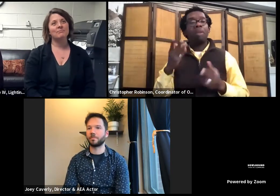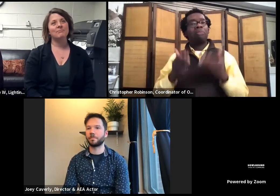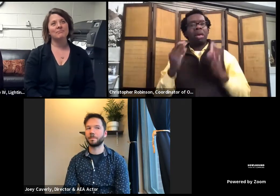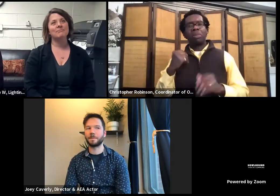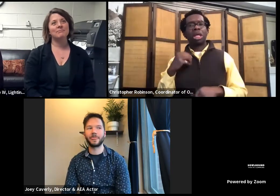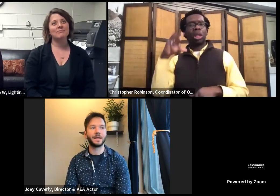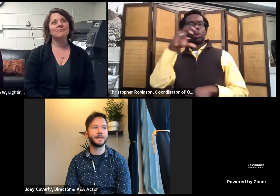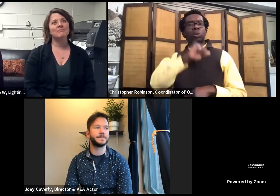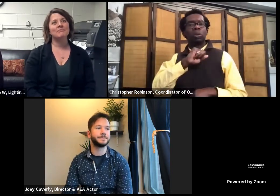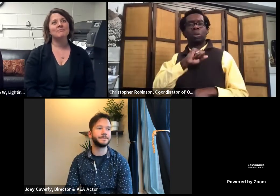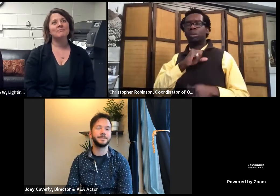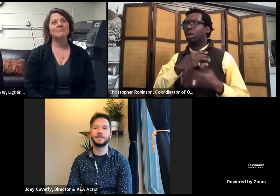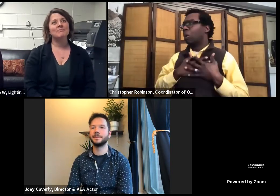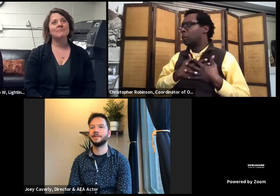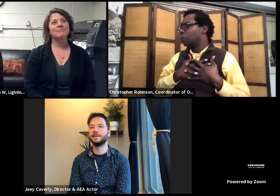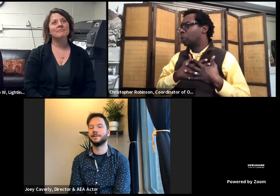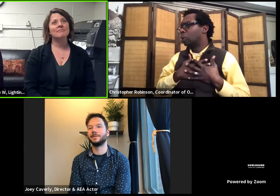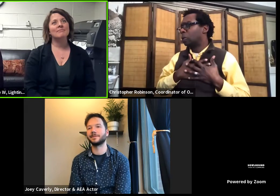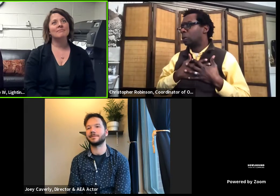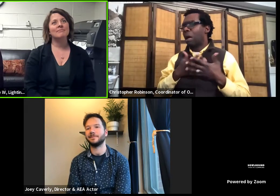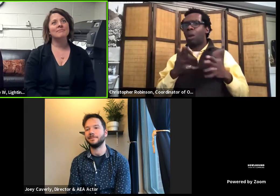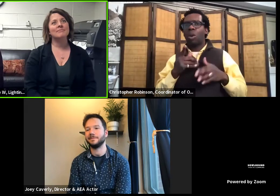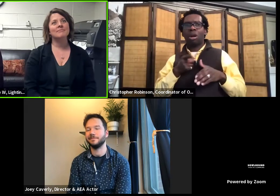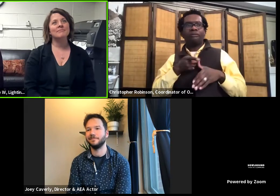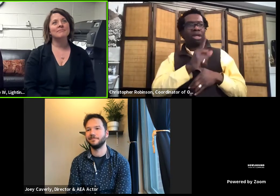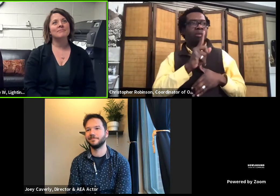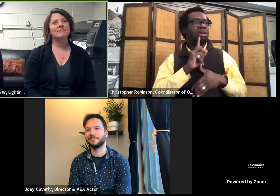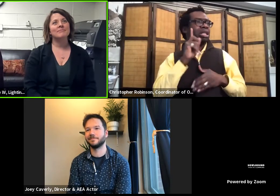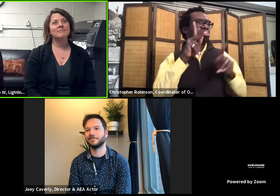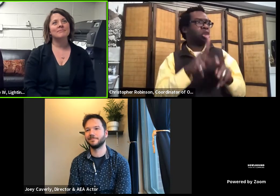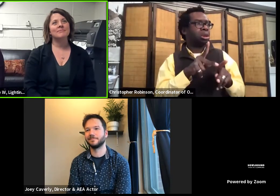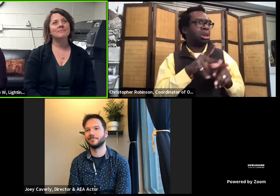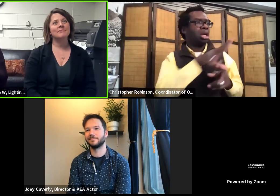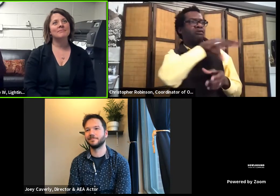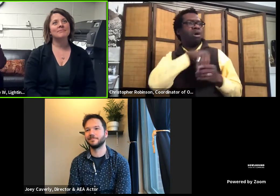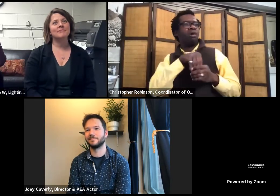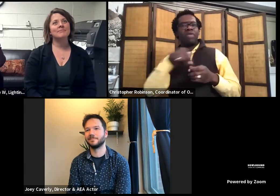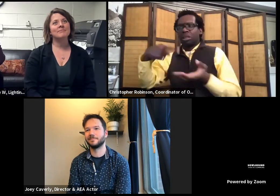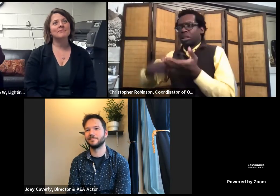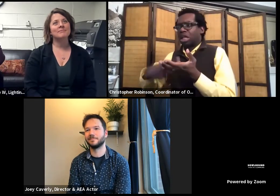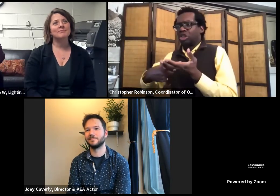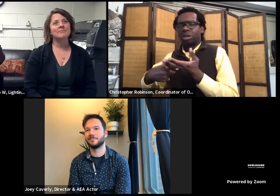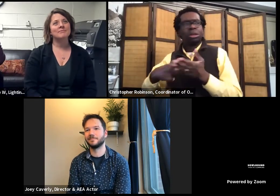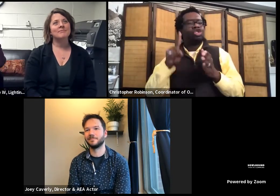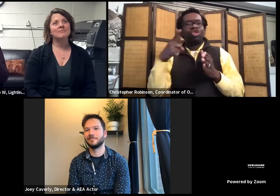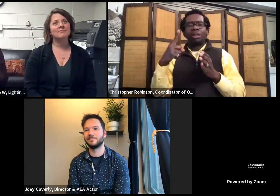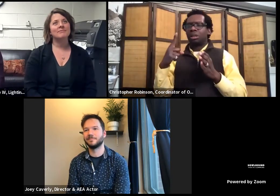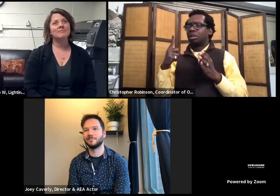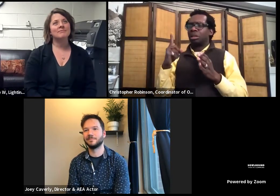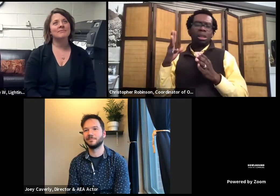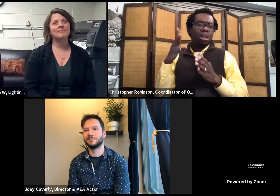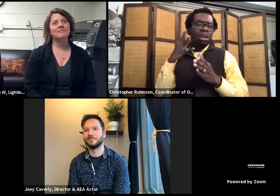have not experienced working with deaf people. I think there's a lot of assumptions that get made. Oh, I don't wanna offend the deaf person. I don't wanna involve them in this discussion